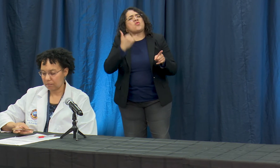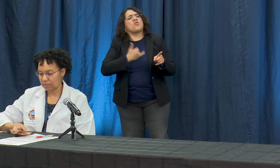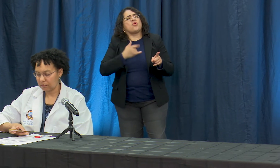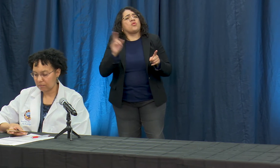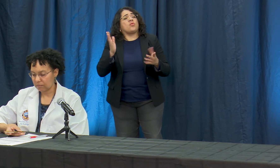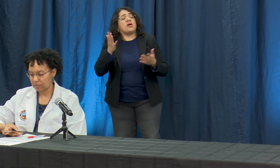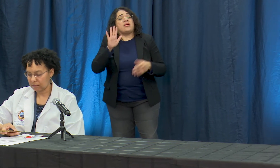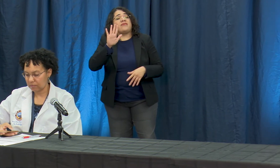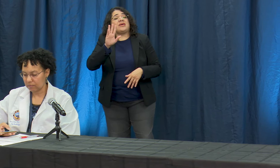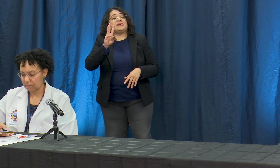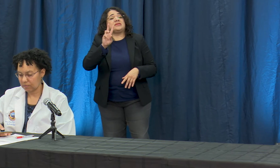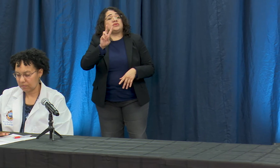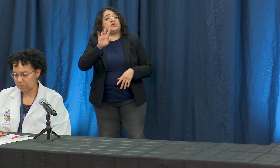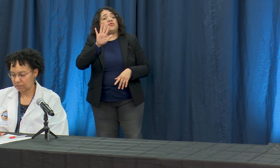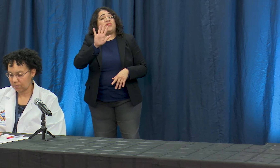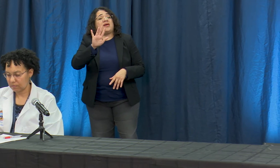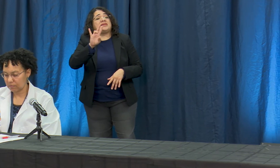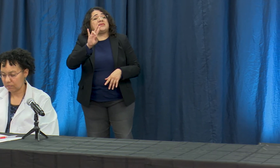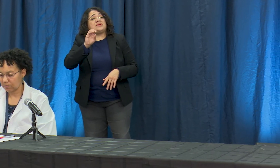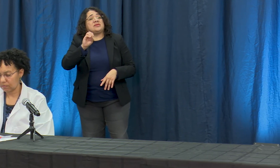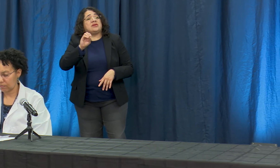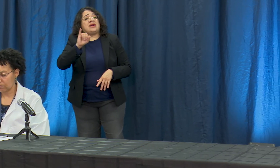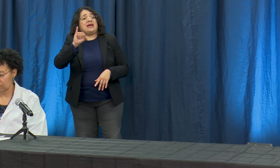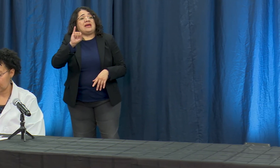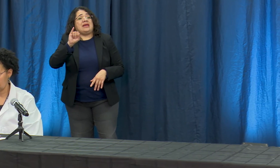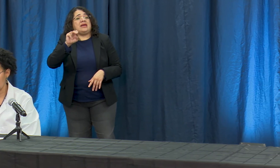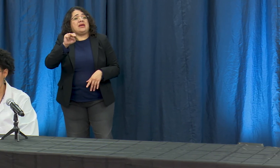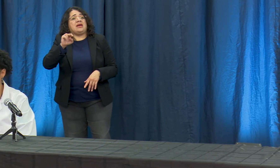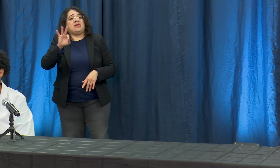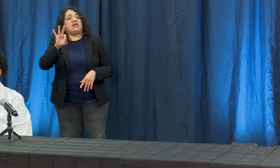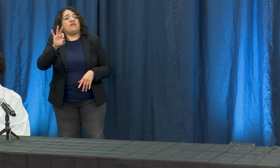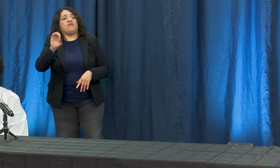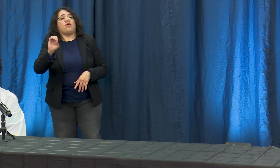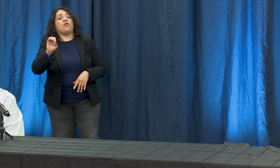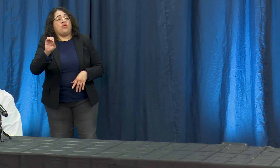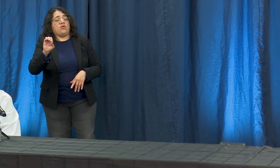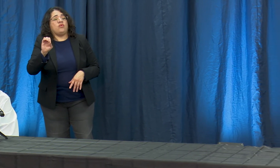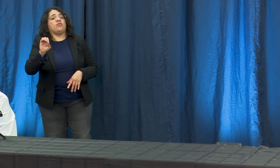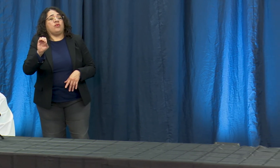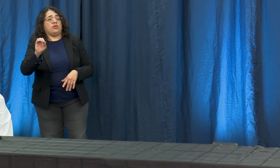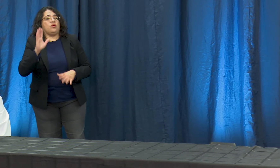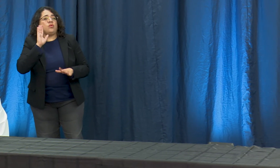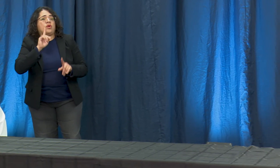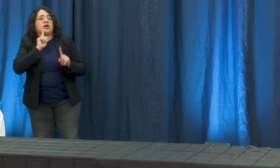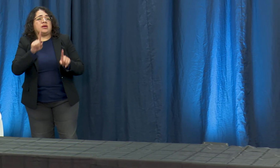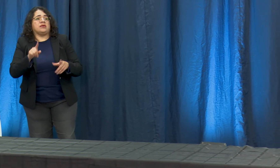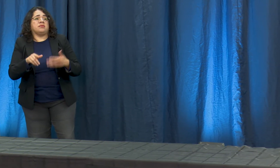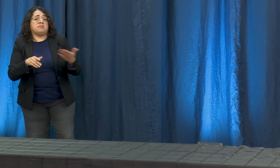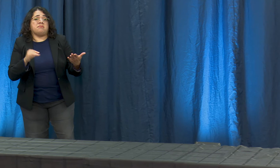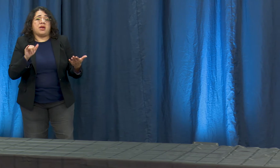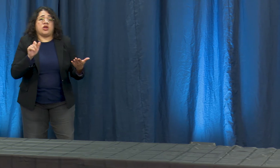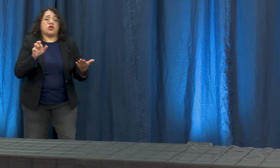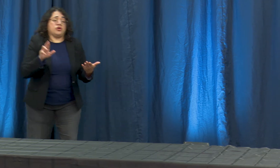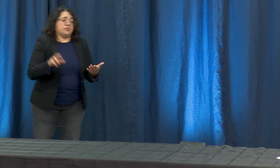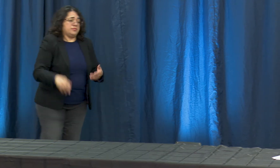562-570-INFO(4636) for additional information we'll try to provide those responses to you. Mayor back to you. Thanks and now we will do our